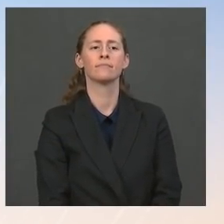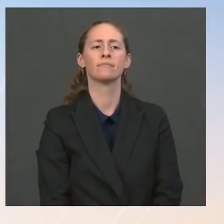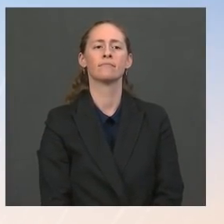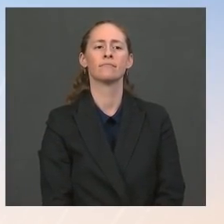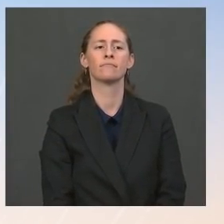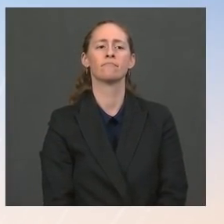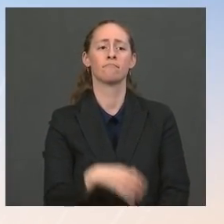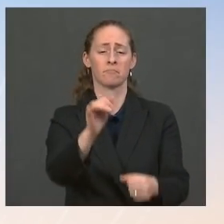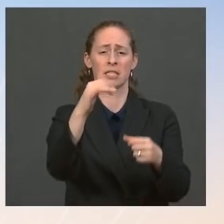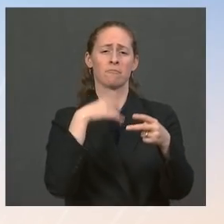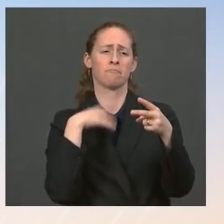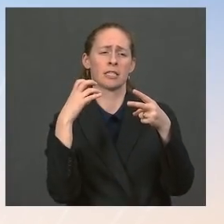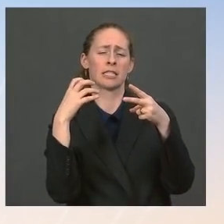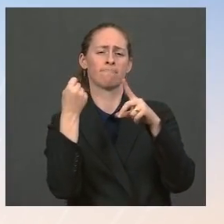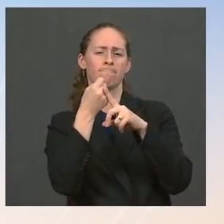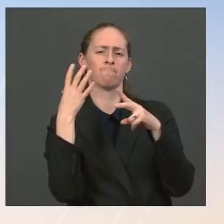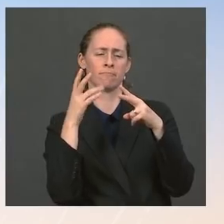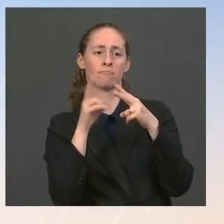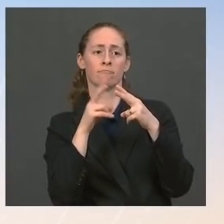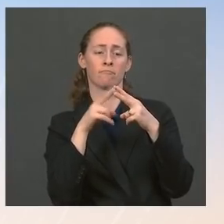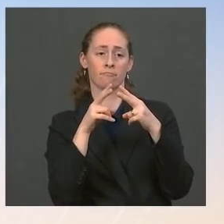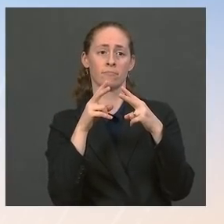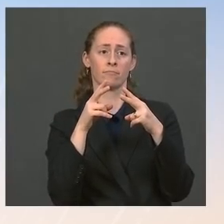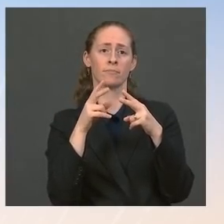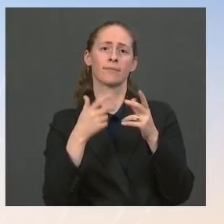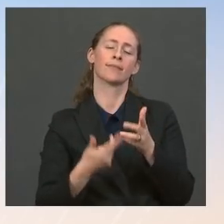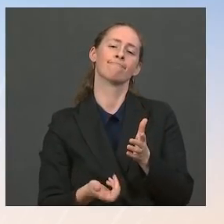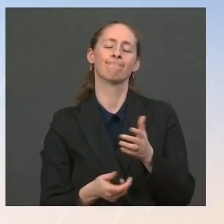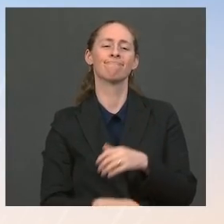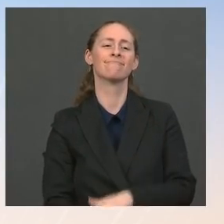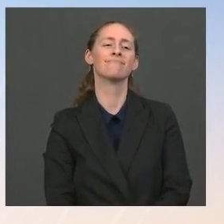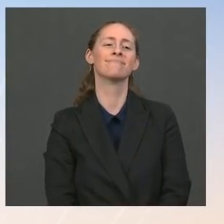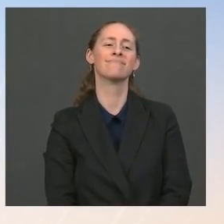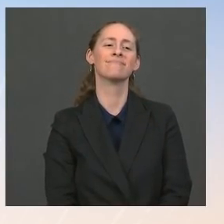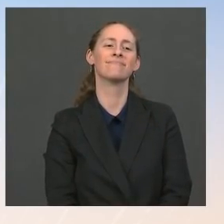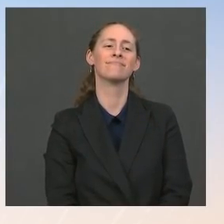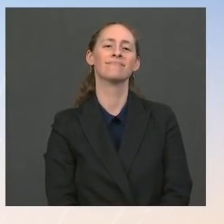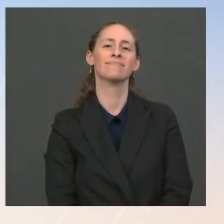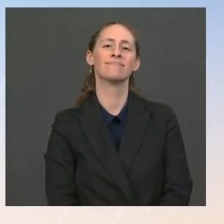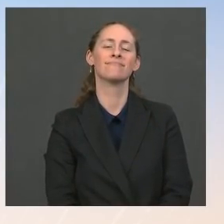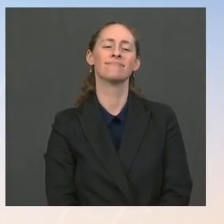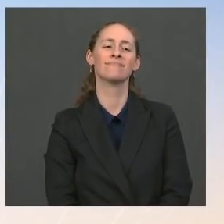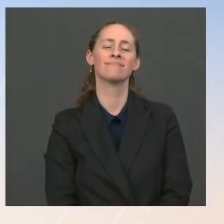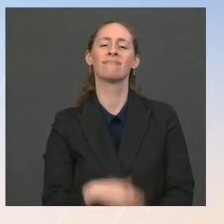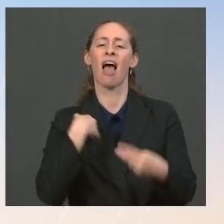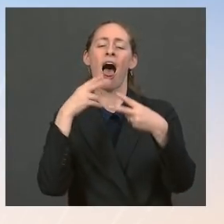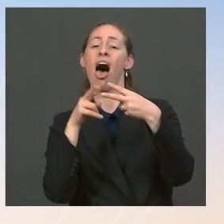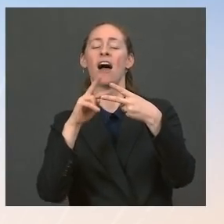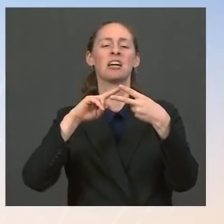Let me first address the fund- -- well, let me go in reverse. From an operational response perspective,